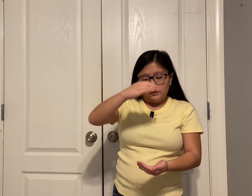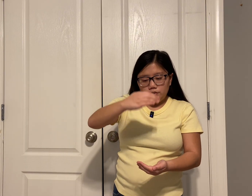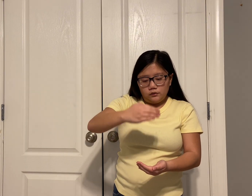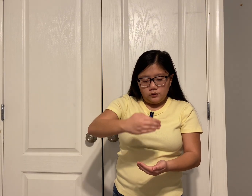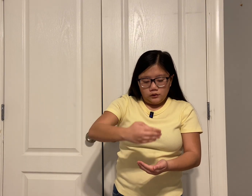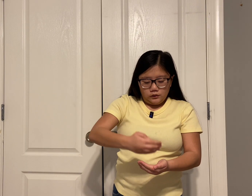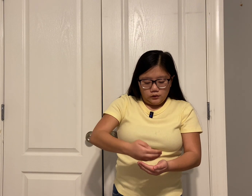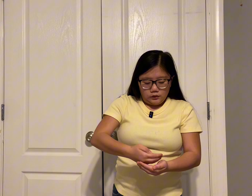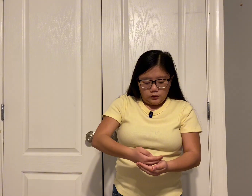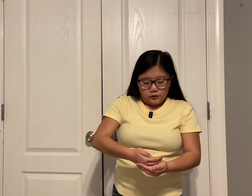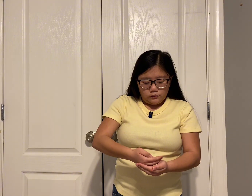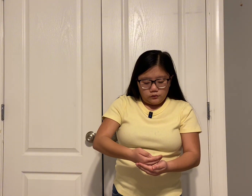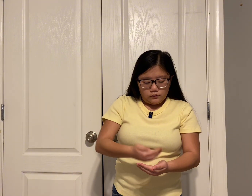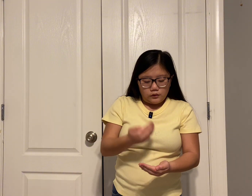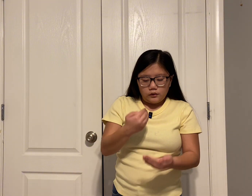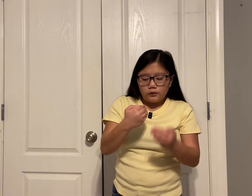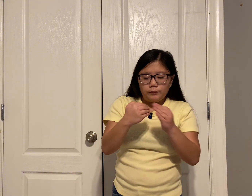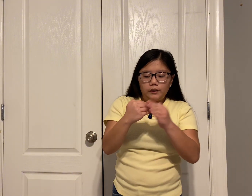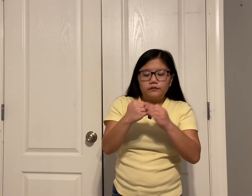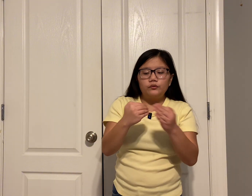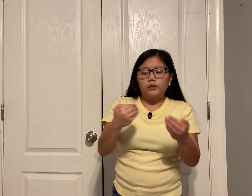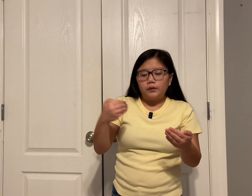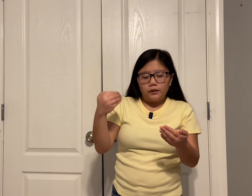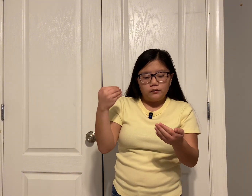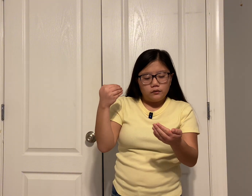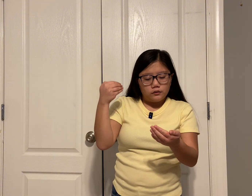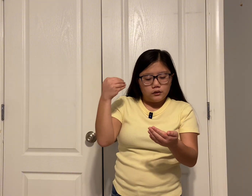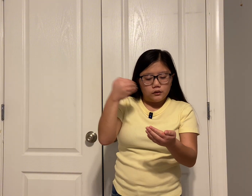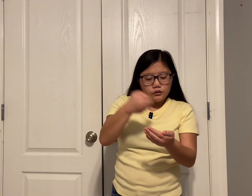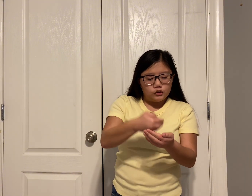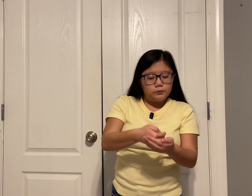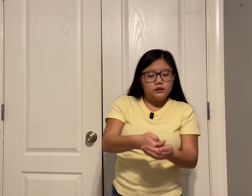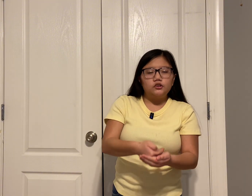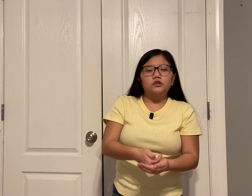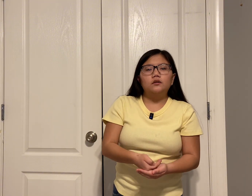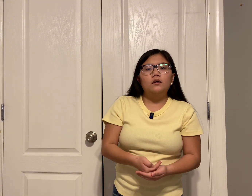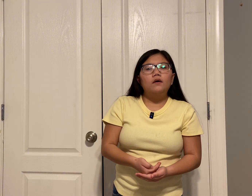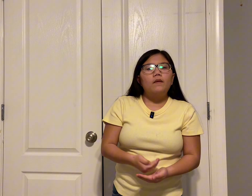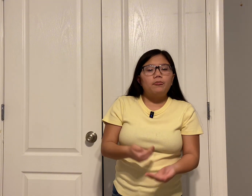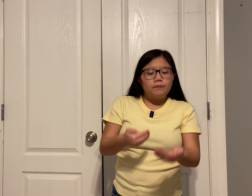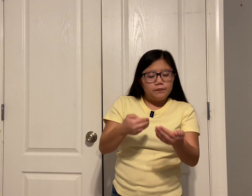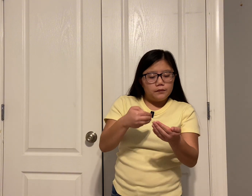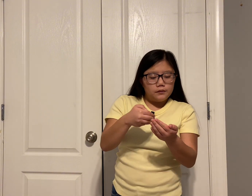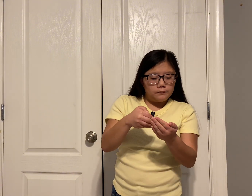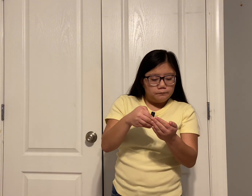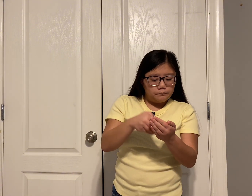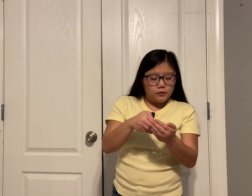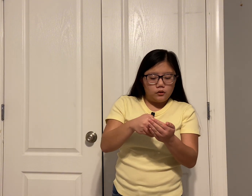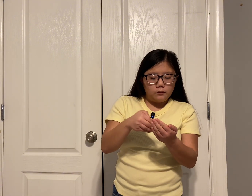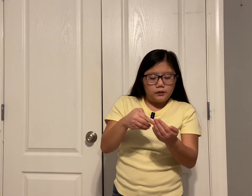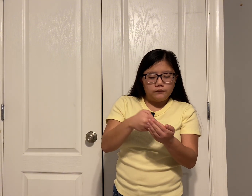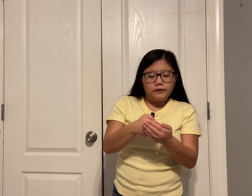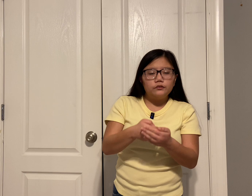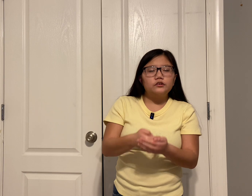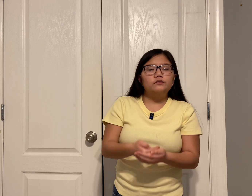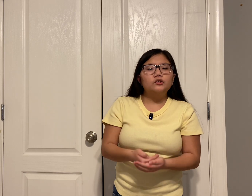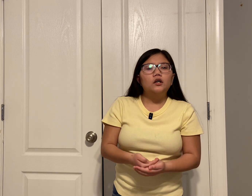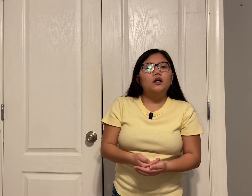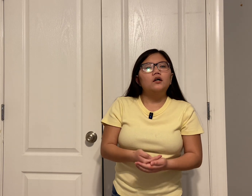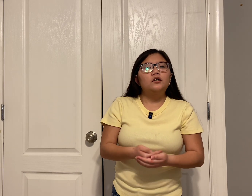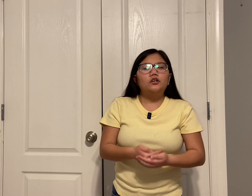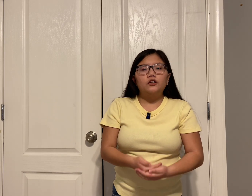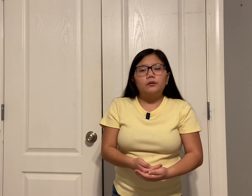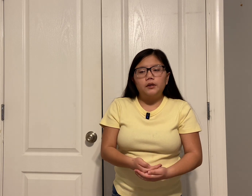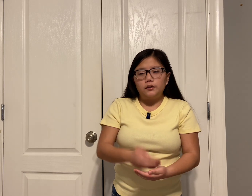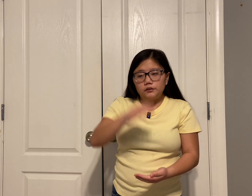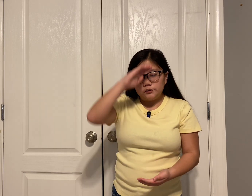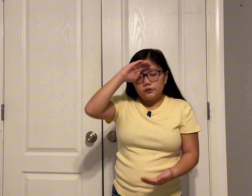And the back of your dominant hand should be touching the palm and the fingers of your non-dominant hand.